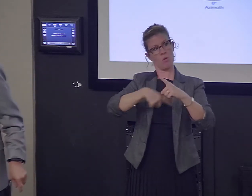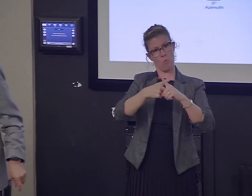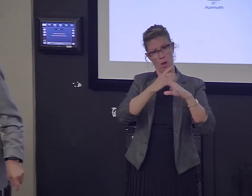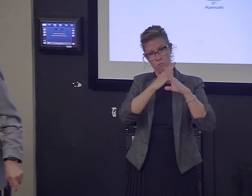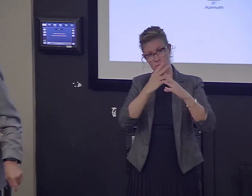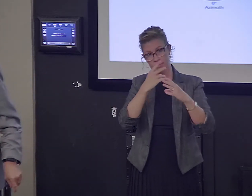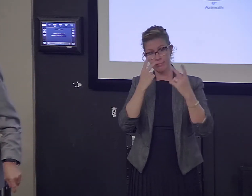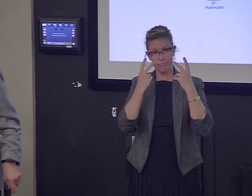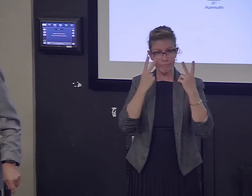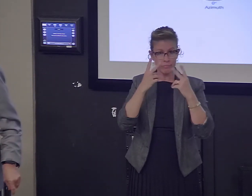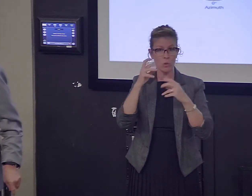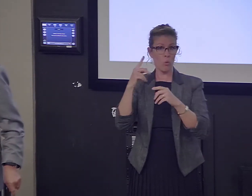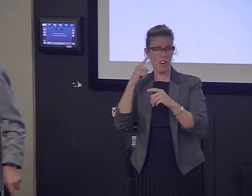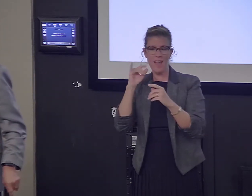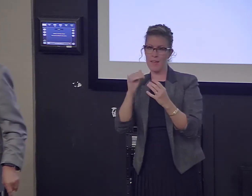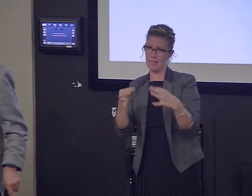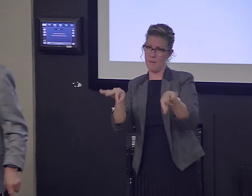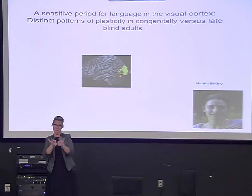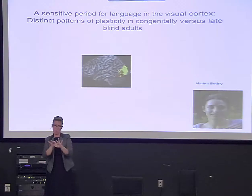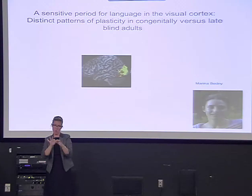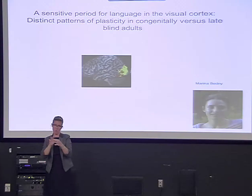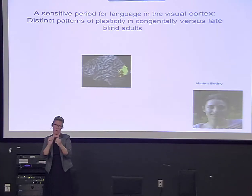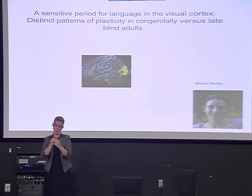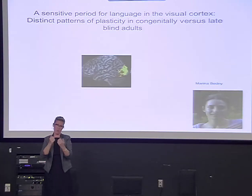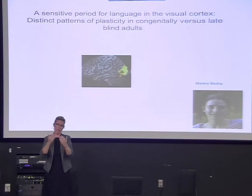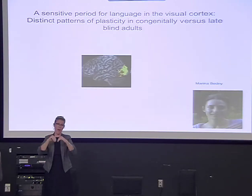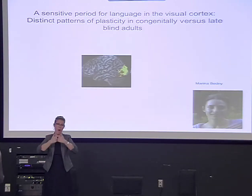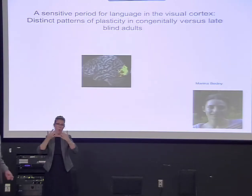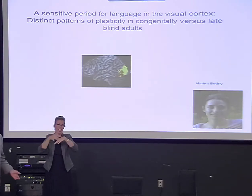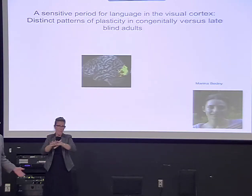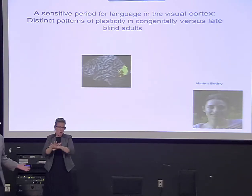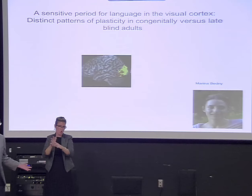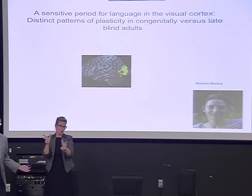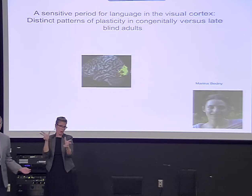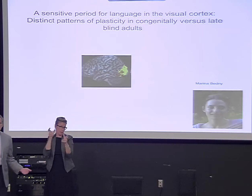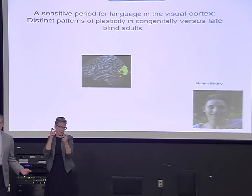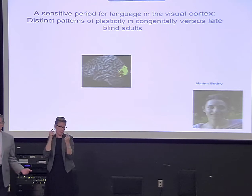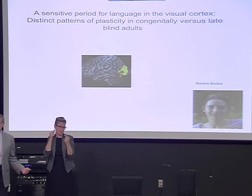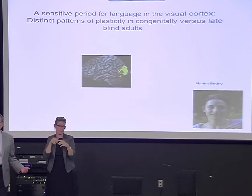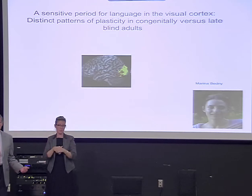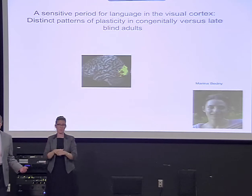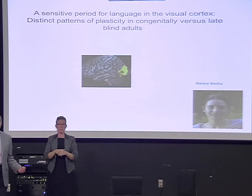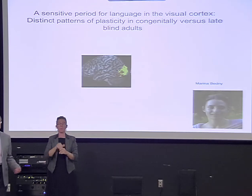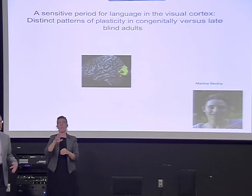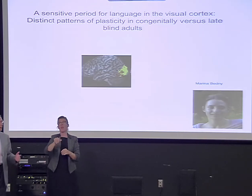of these two sensory modalities. The other person who I just wanted to briefly mention,